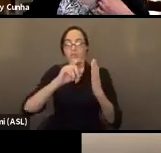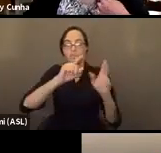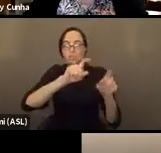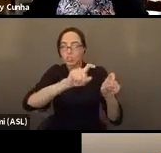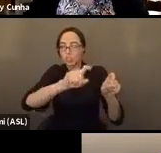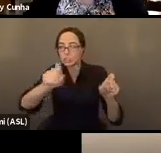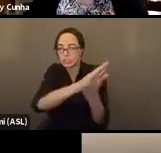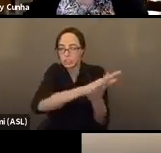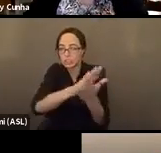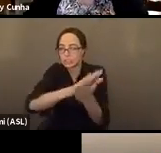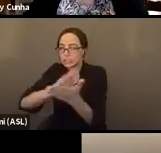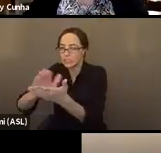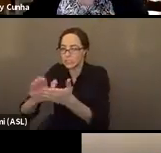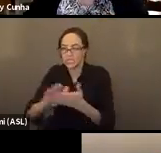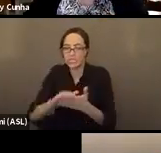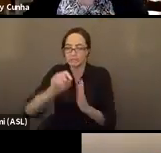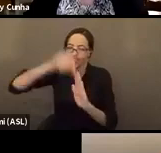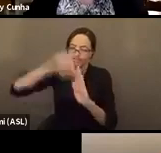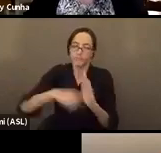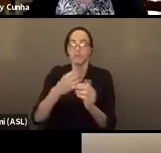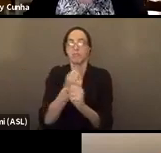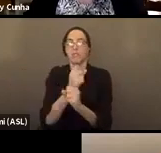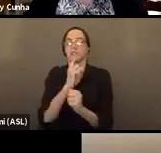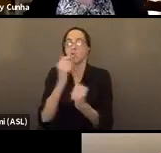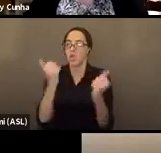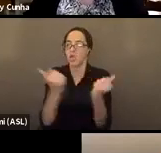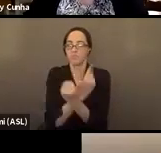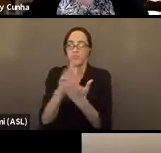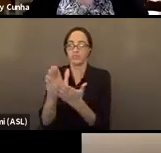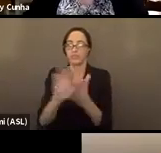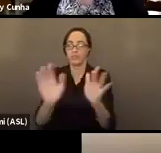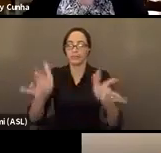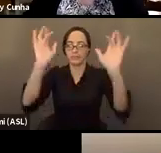we are making sure social distance scenes are utilized on the bus at this time